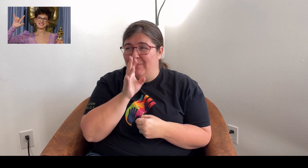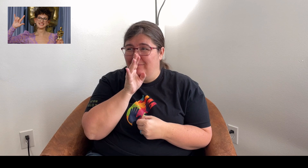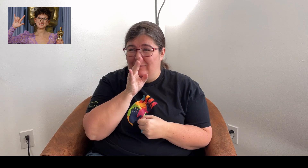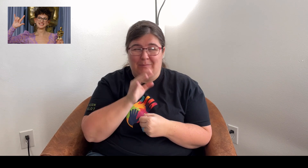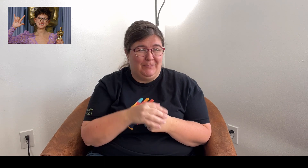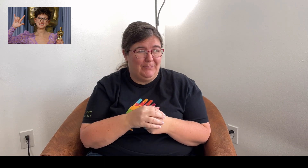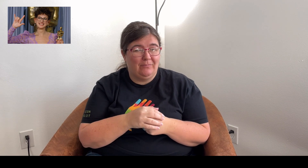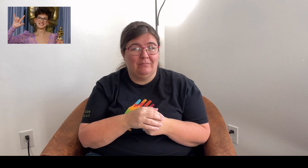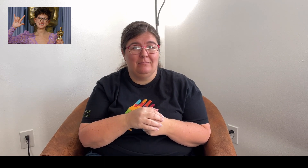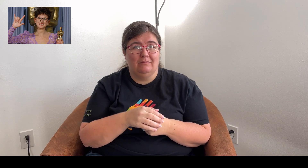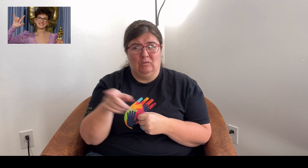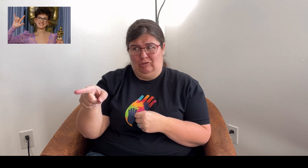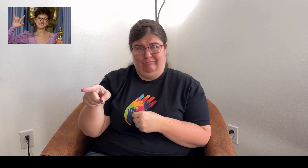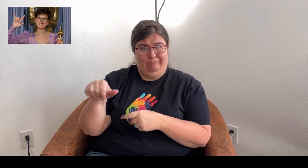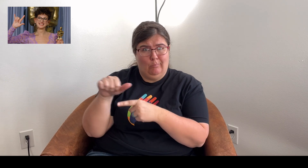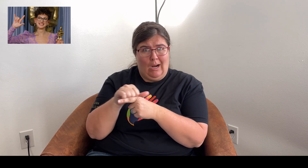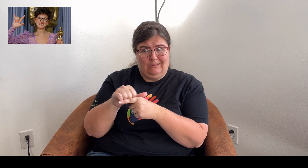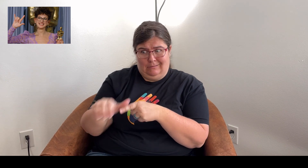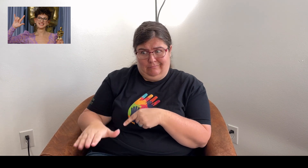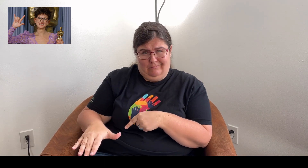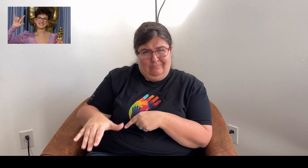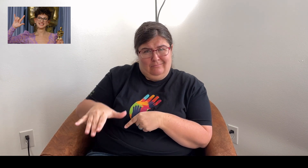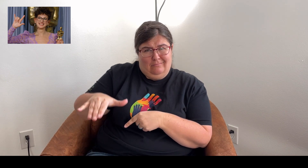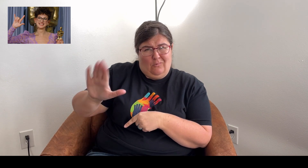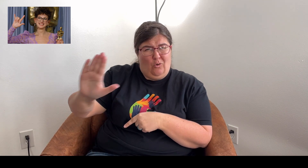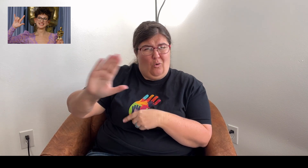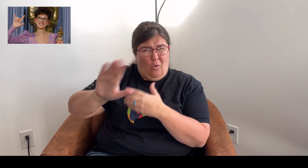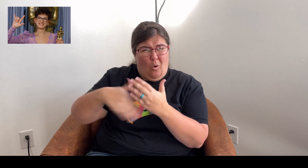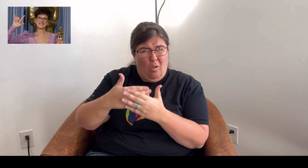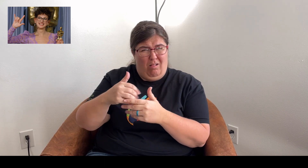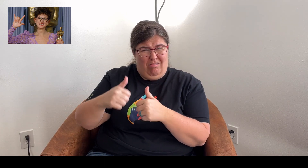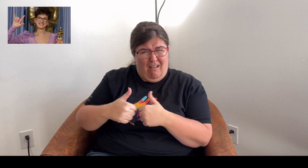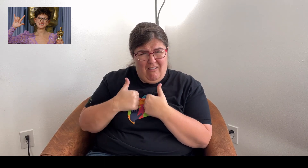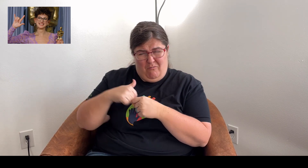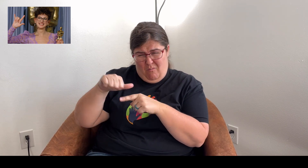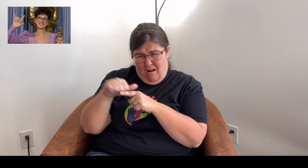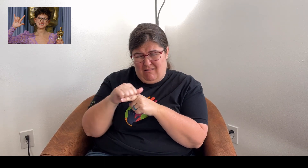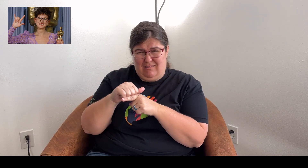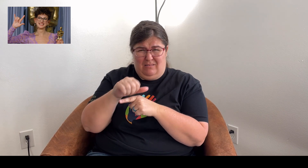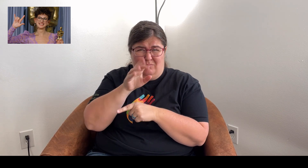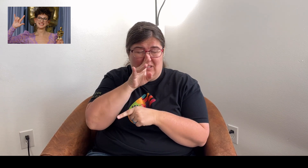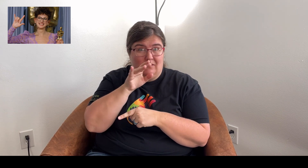So when she stood up and spoke instead of signed, after practicing and practicing how to speak her